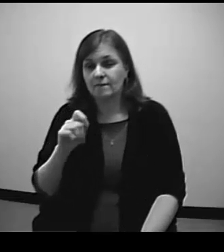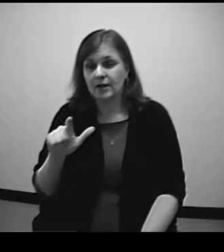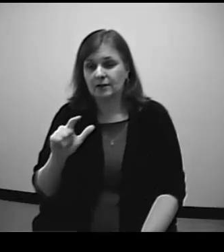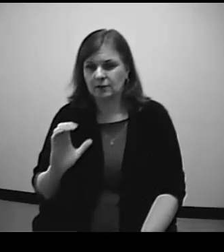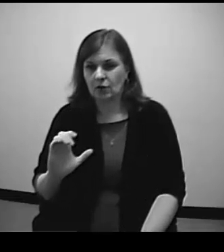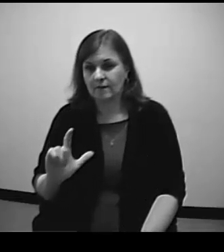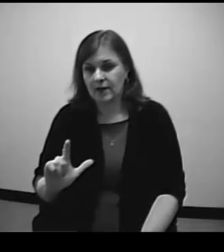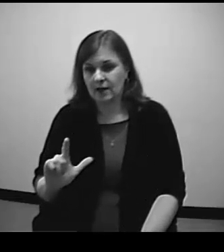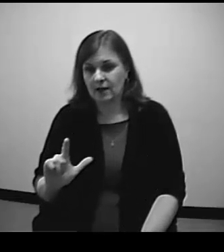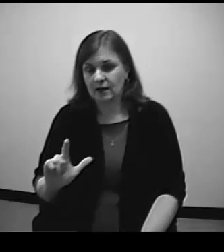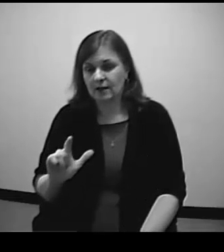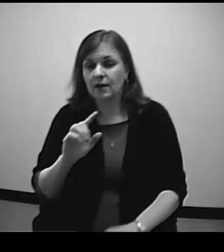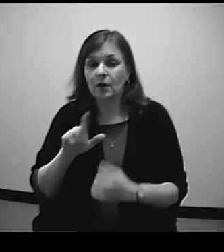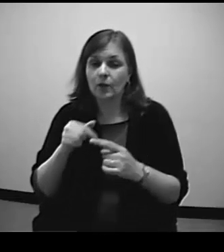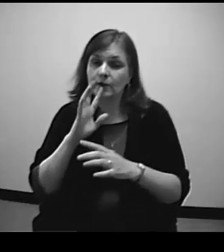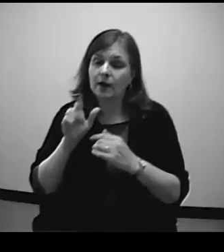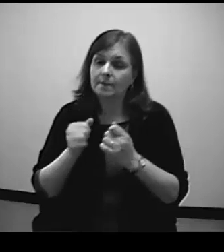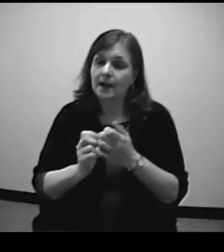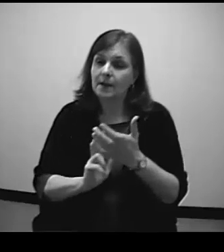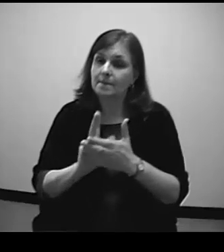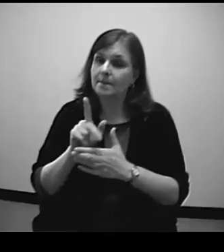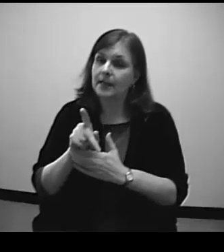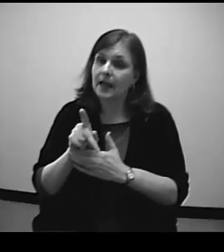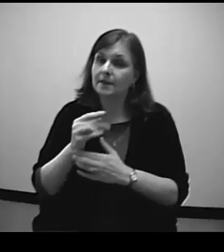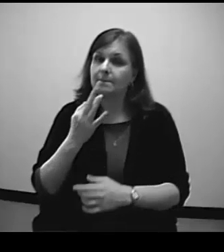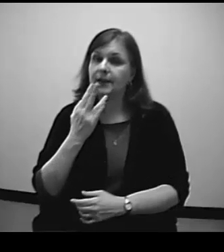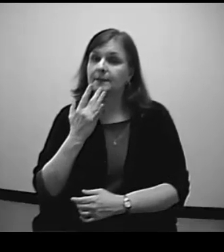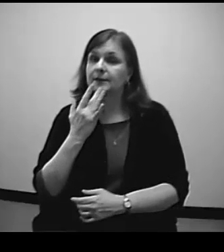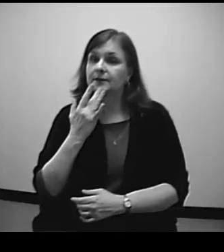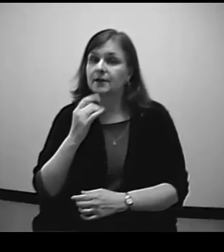so when we talk about plant pigments